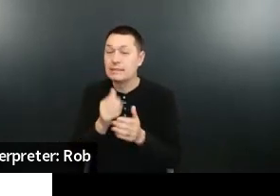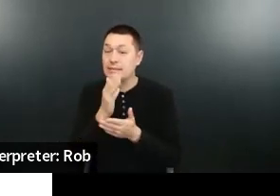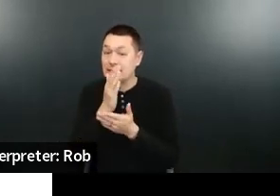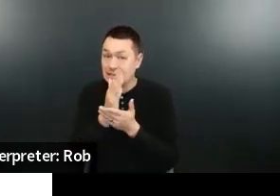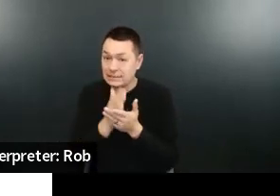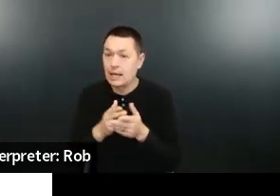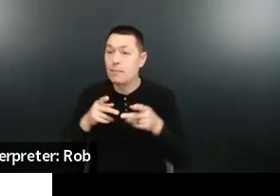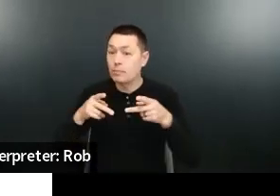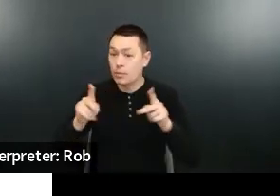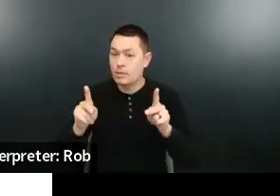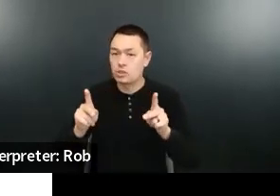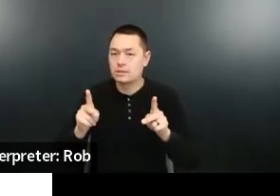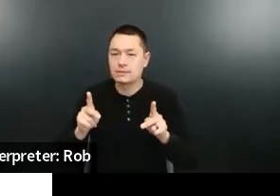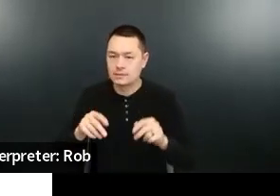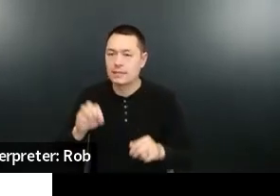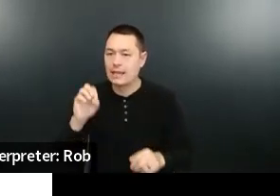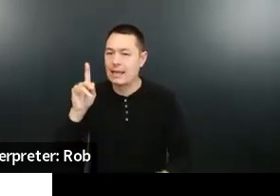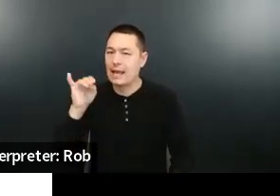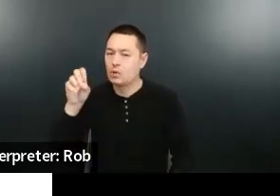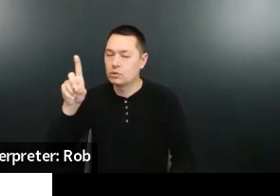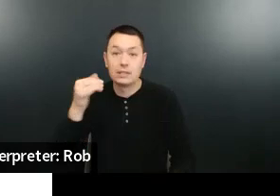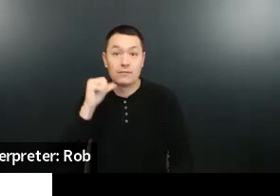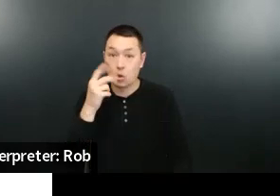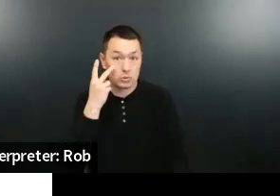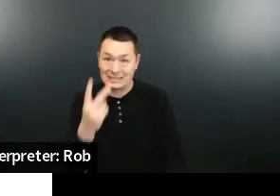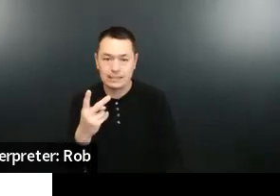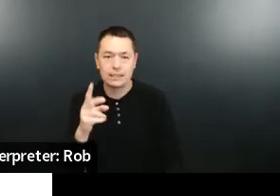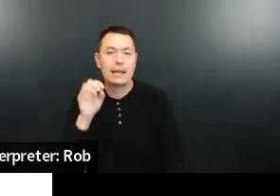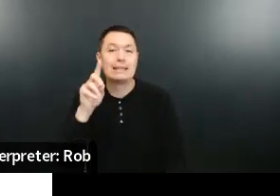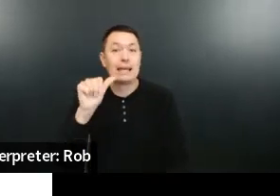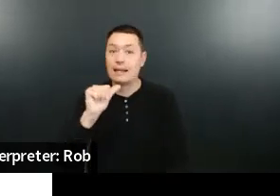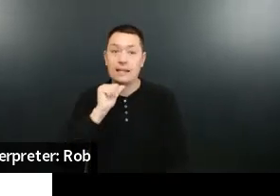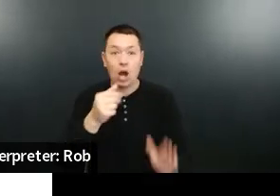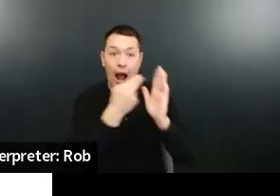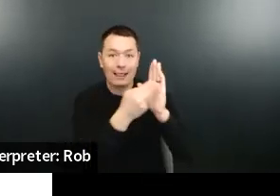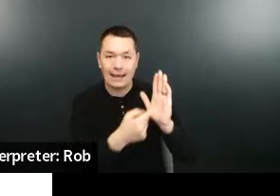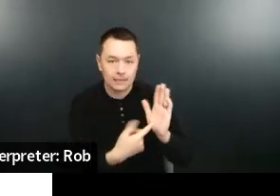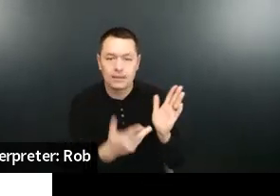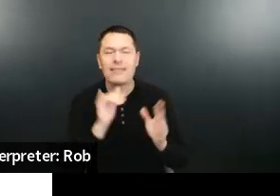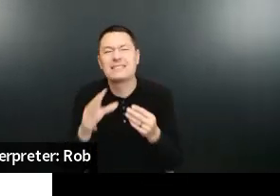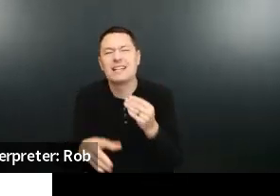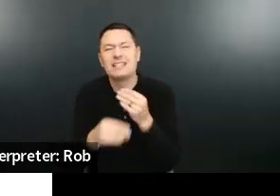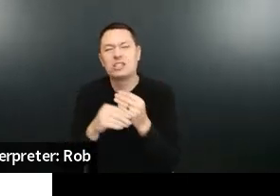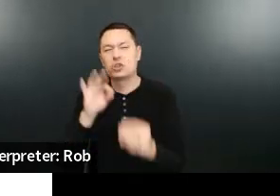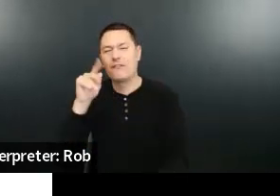So if you don't see a feature like as you see, data is not highlighted. That's an additional feature that you would have to ask for.